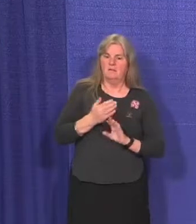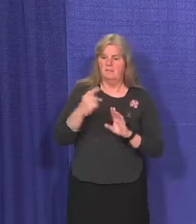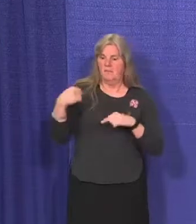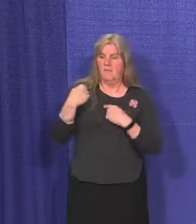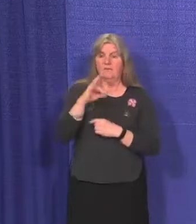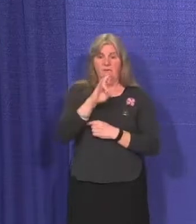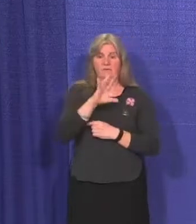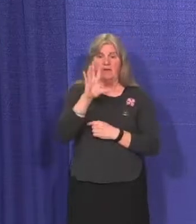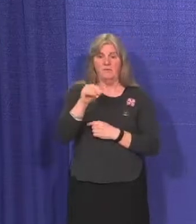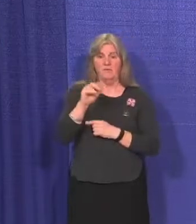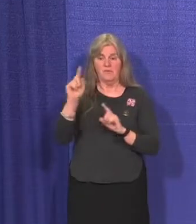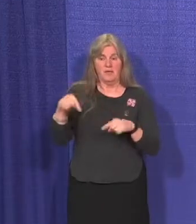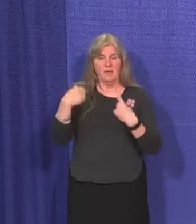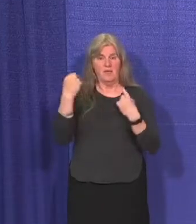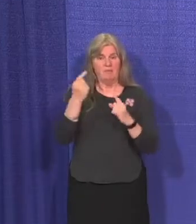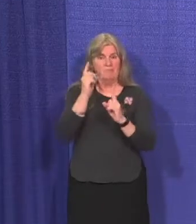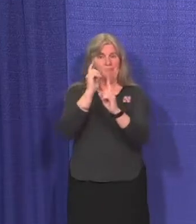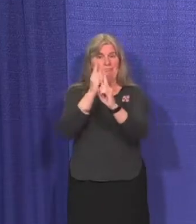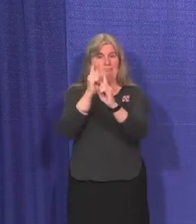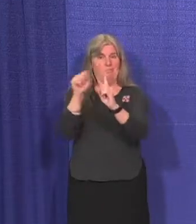people who complain you move the